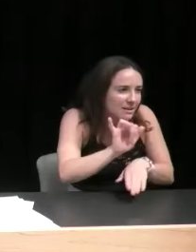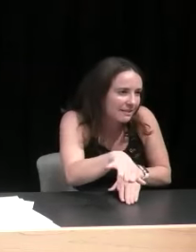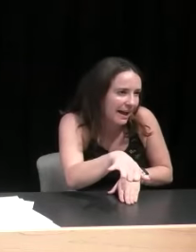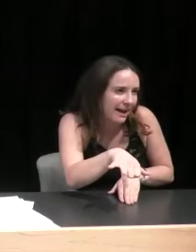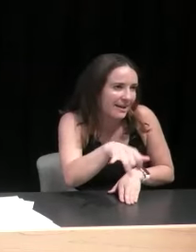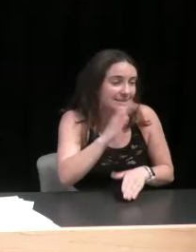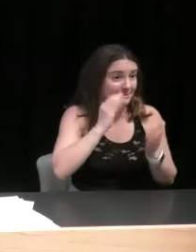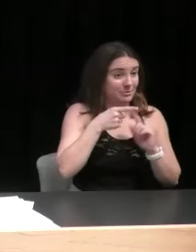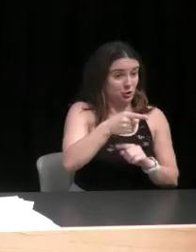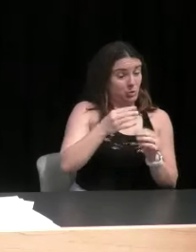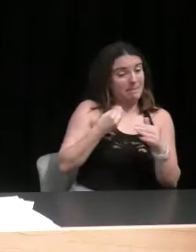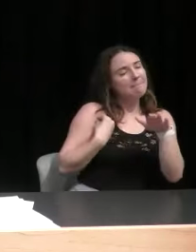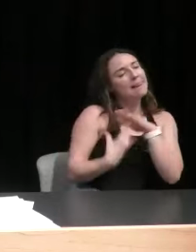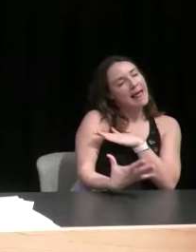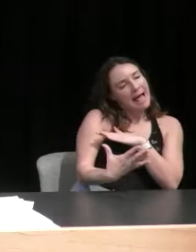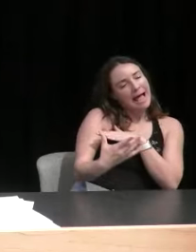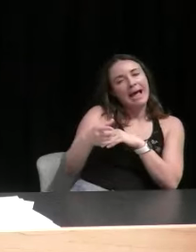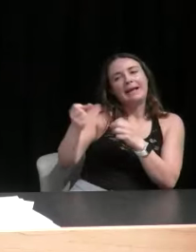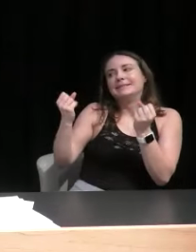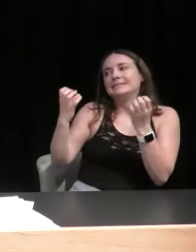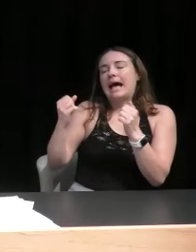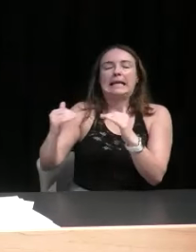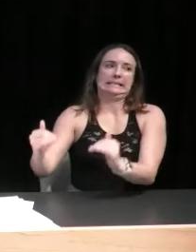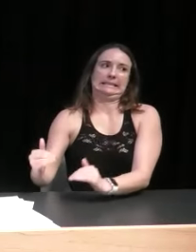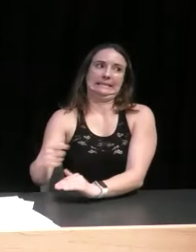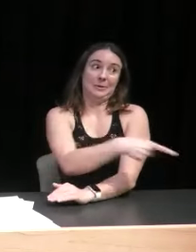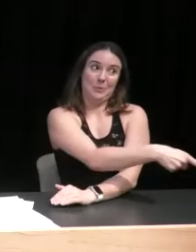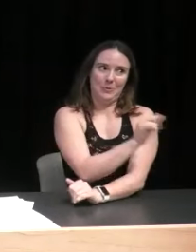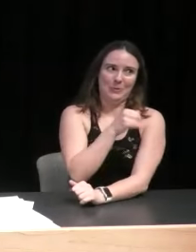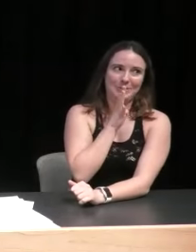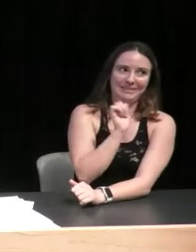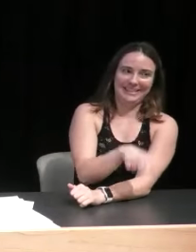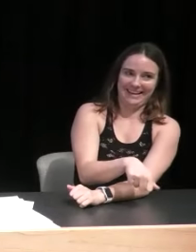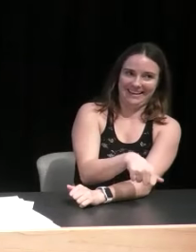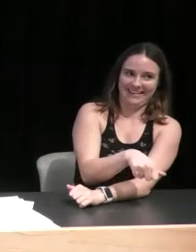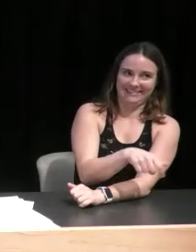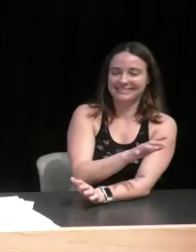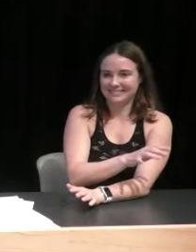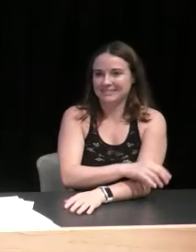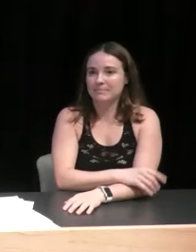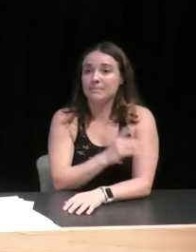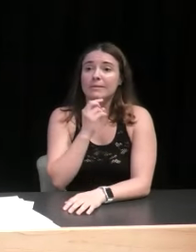intelligence it's not a reflection of that um so it's just that kind of again microaggression of